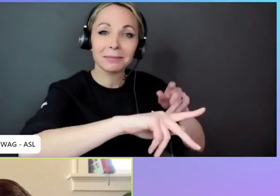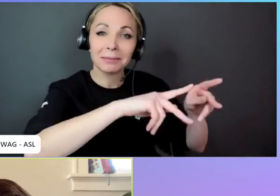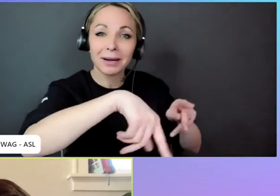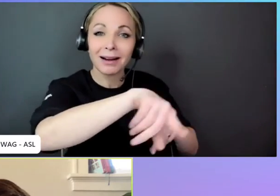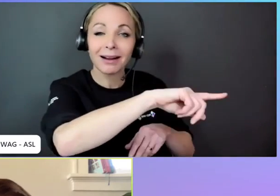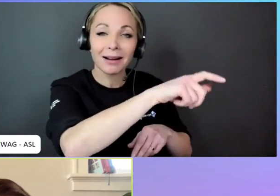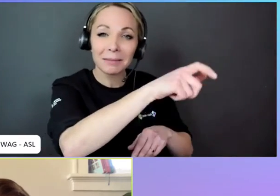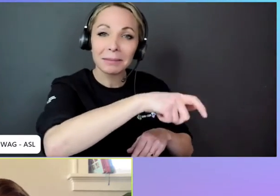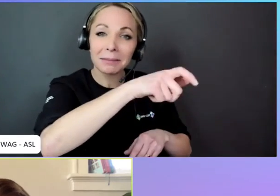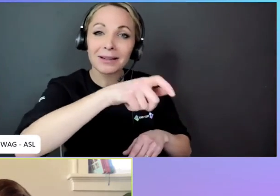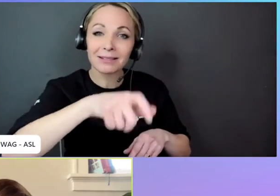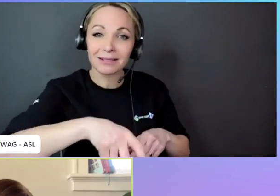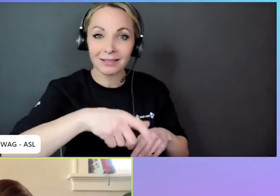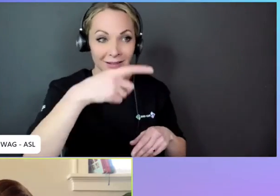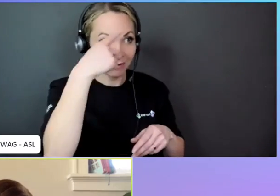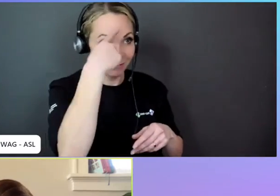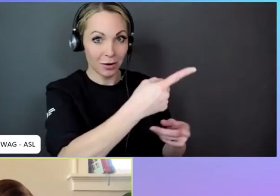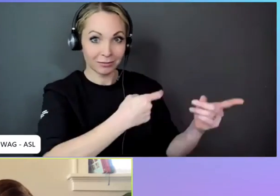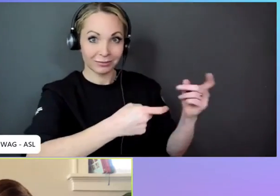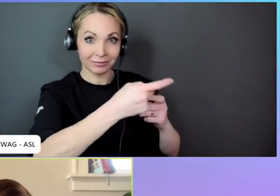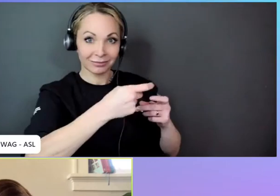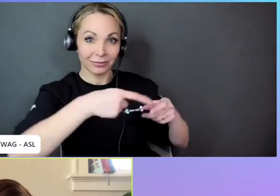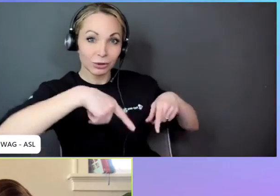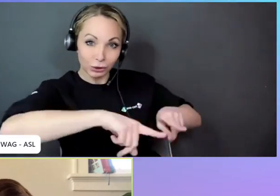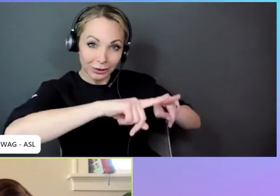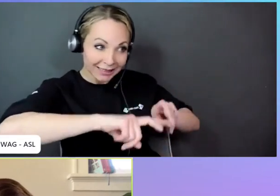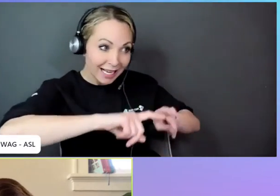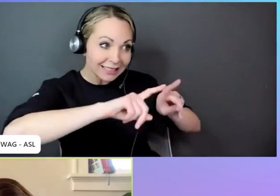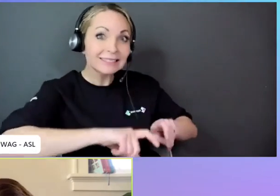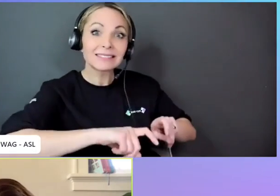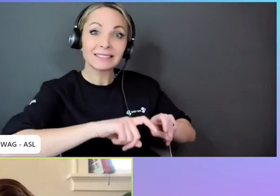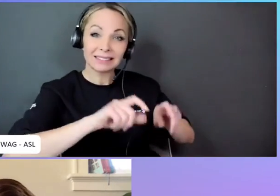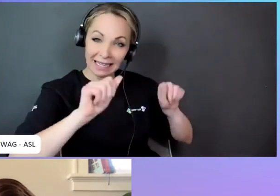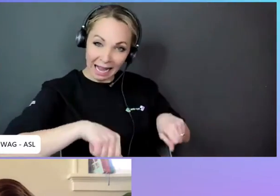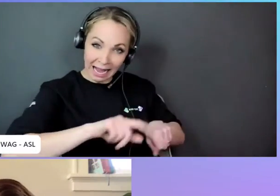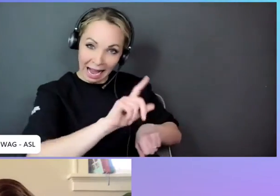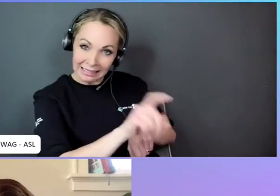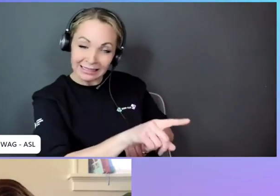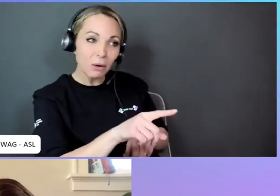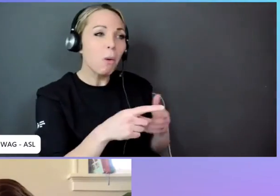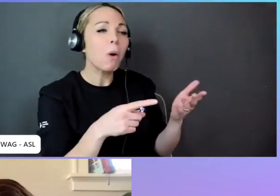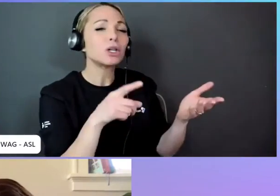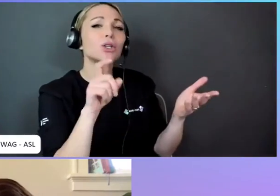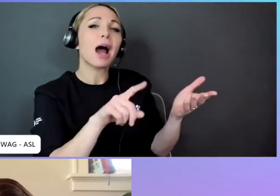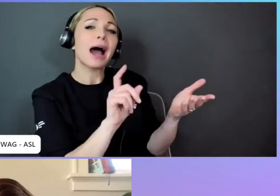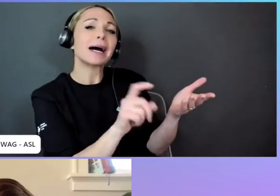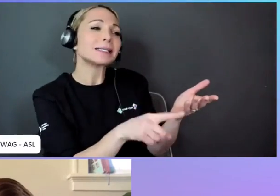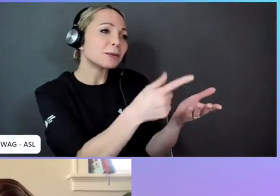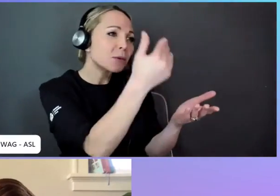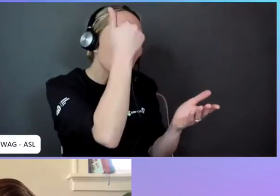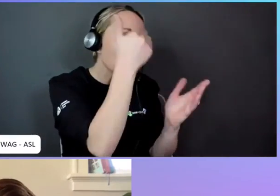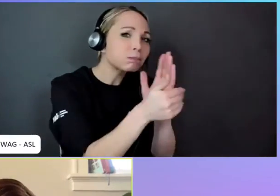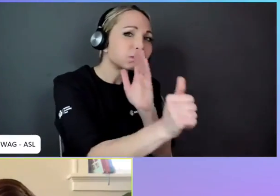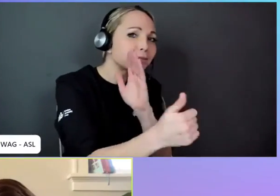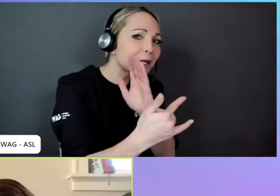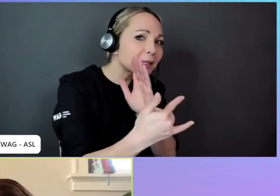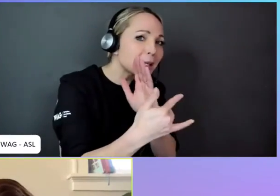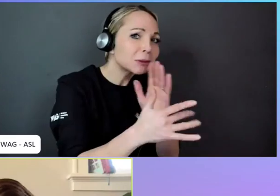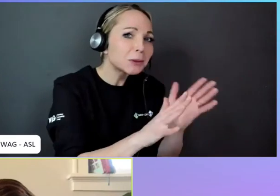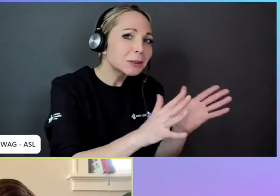it OK to ask the age of your participates during user research during testing, is better to ask about their